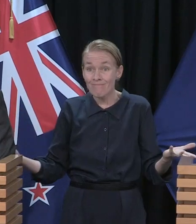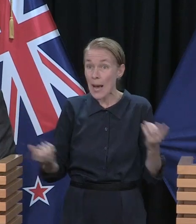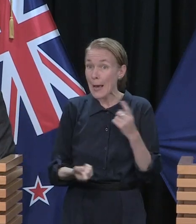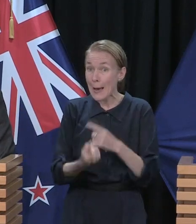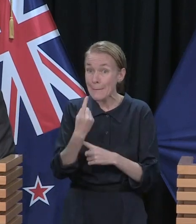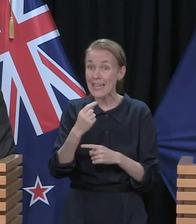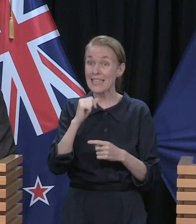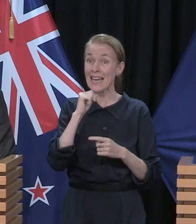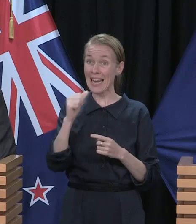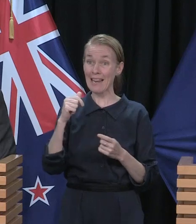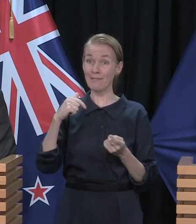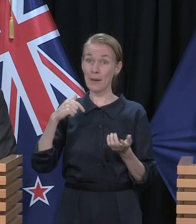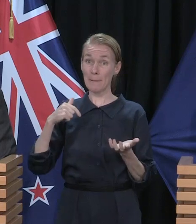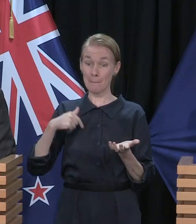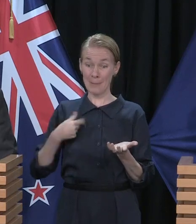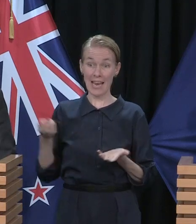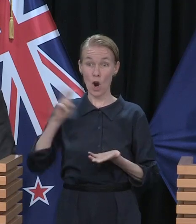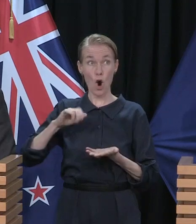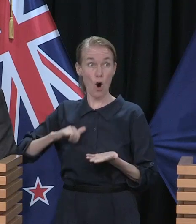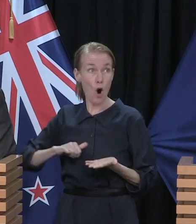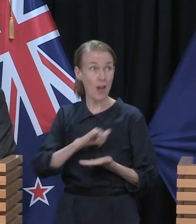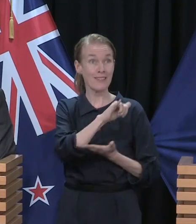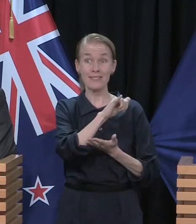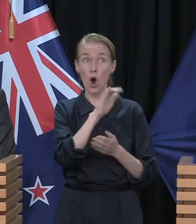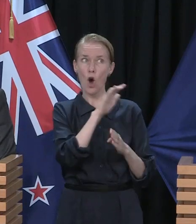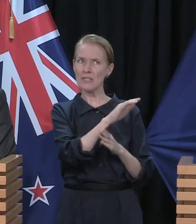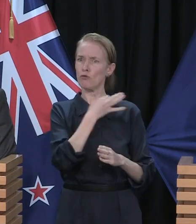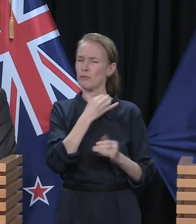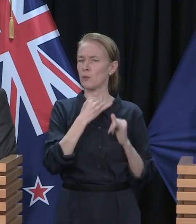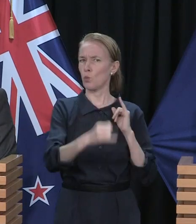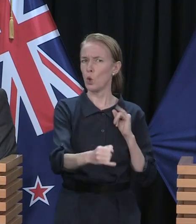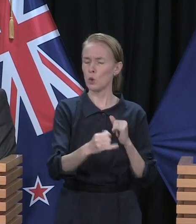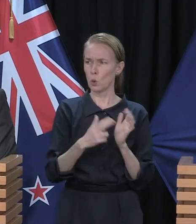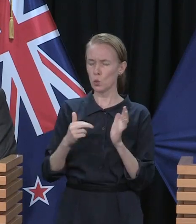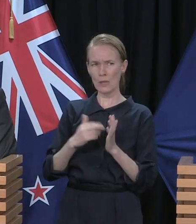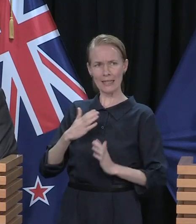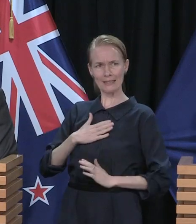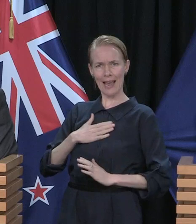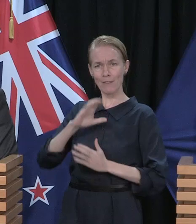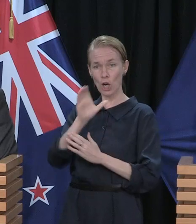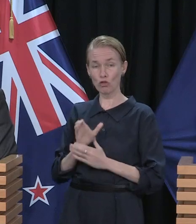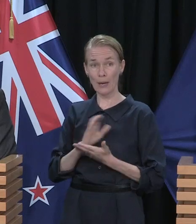Concerned about? This is reality. If you leave New